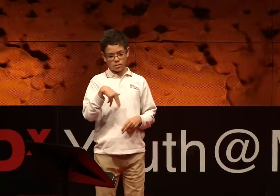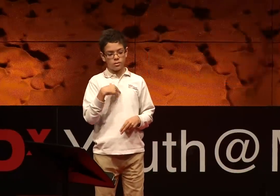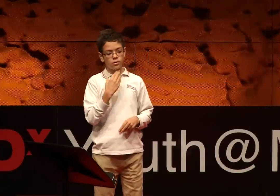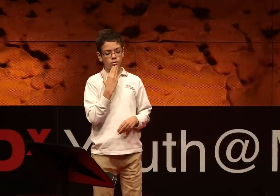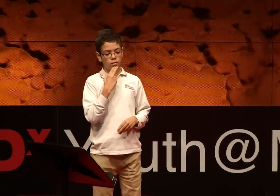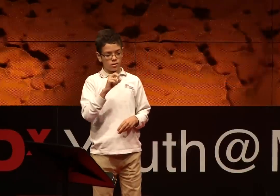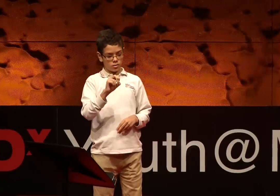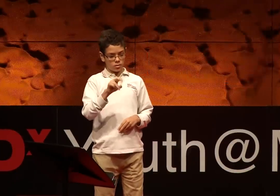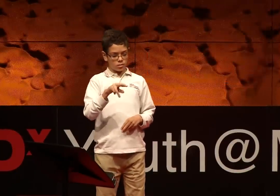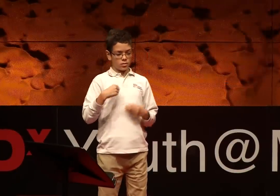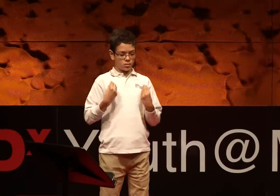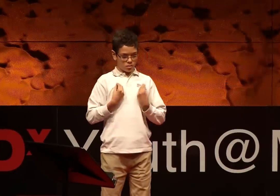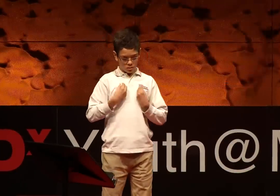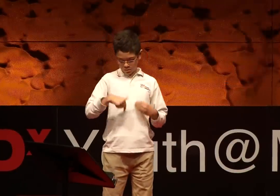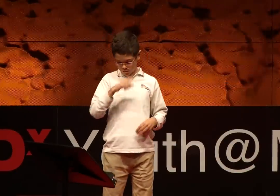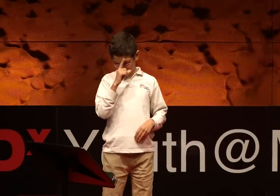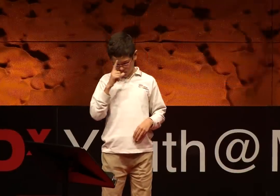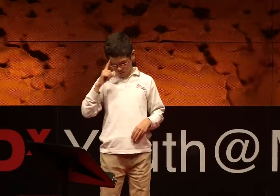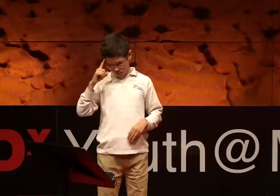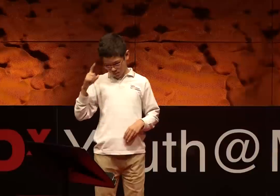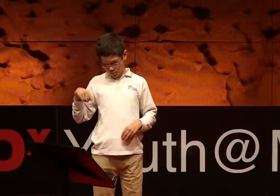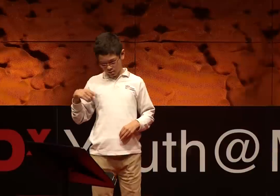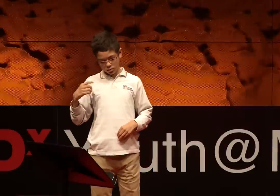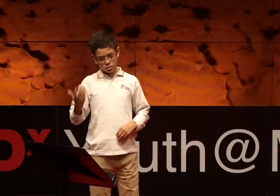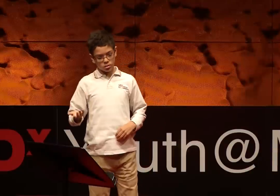My name is Ruben, I am 12 years old and I live in Madrid.